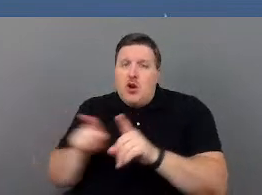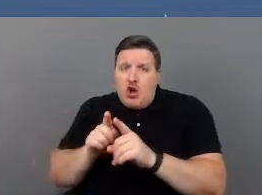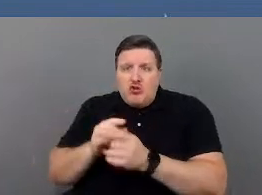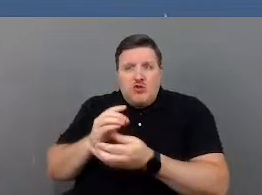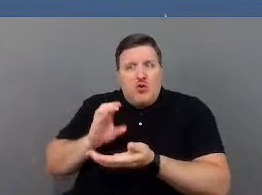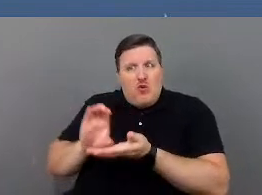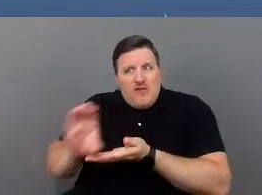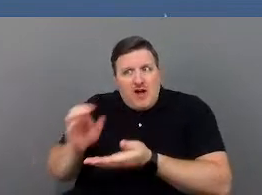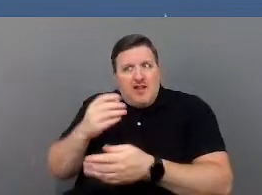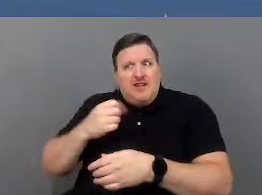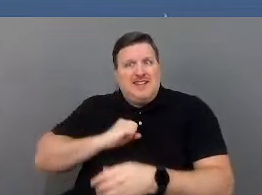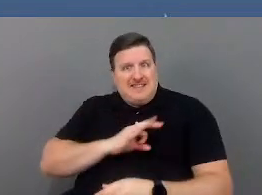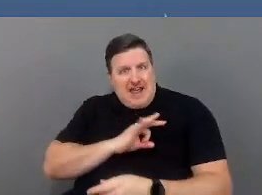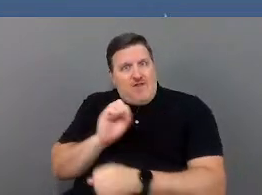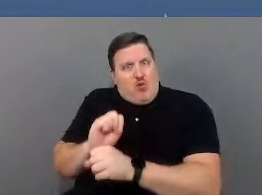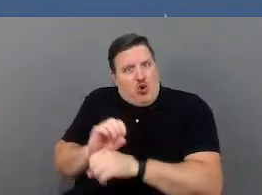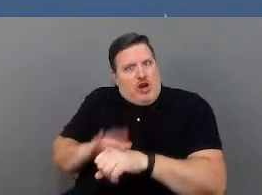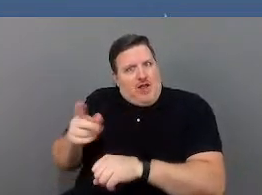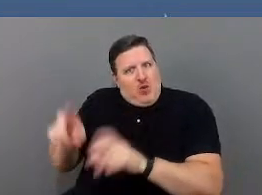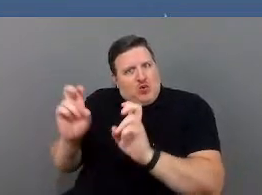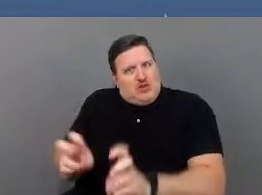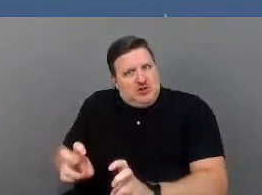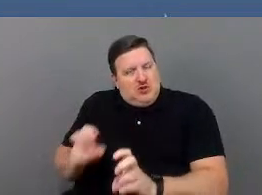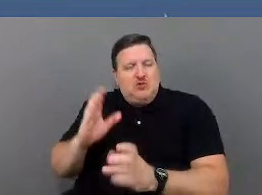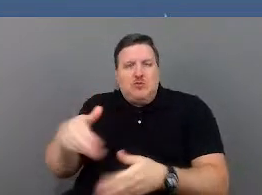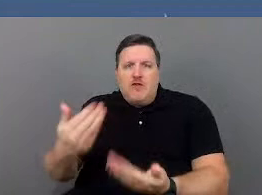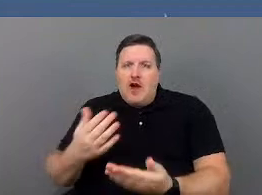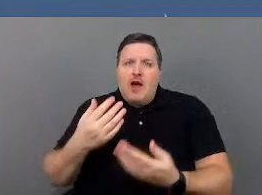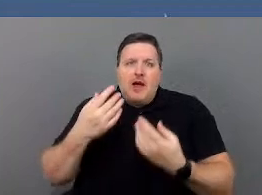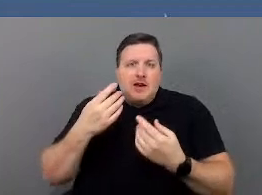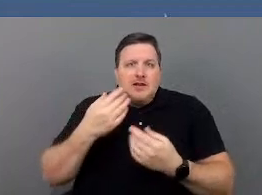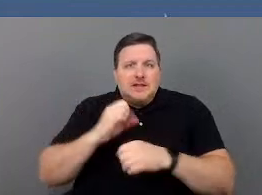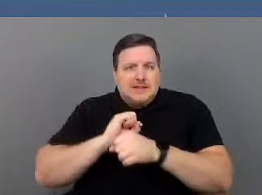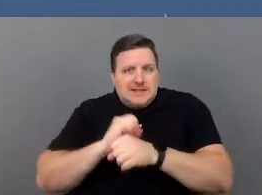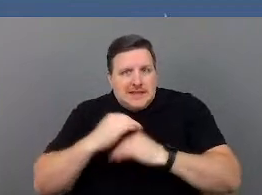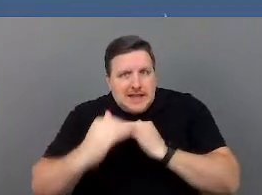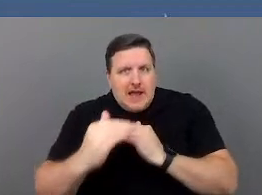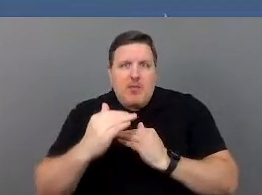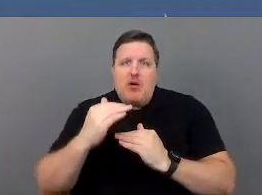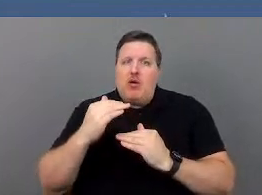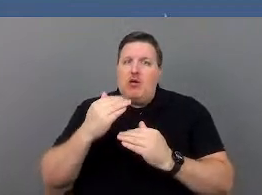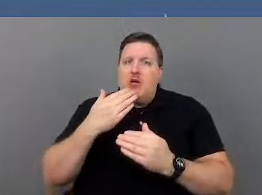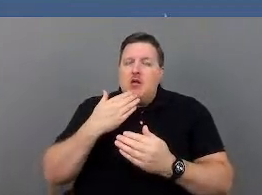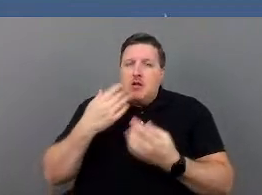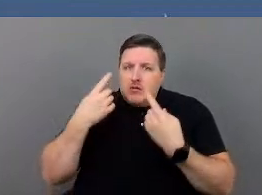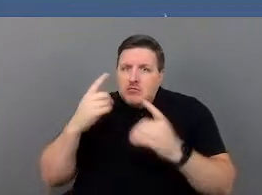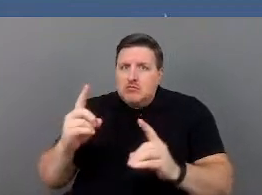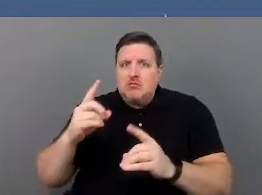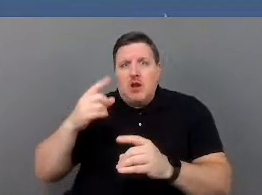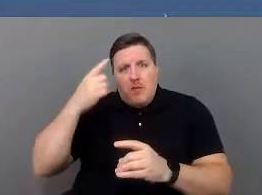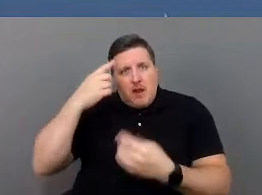PROVIDING ACCESSIBLE AND EFFECTIVE MENTAL HEALTH SERVICES AND FUNDING THE BASIC NEEDS OF ALL MINNEAPOLIS RESIDENTS. DON'T GIVE IT TO THE POLICE. NEU THANK YOU.